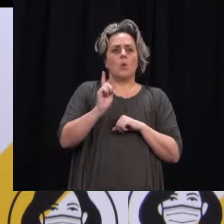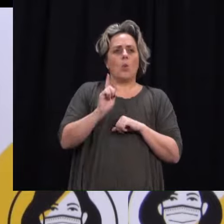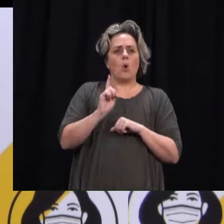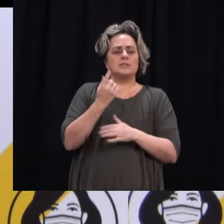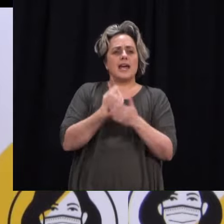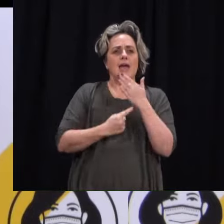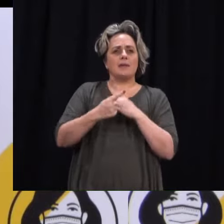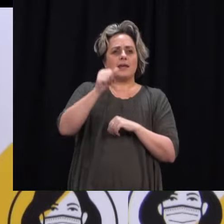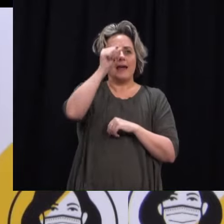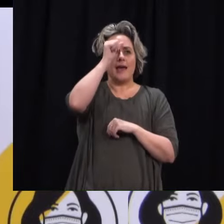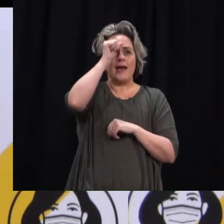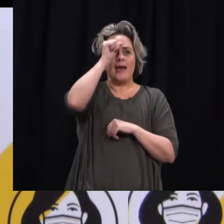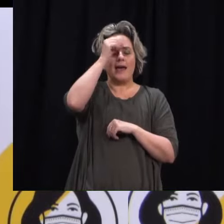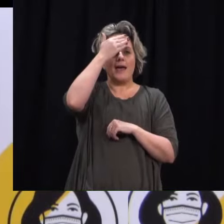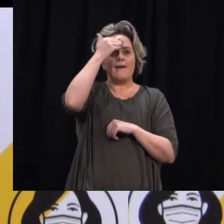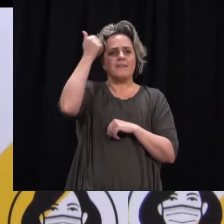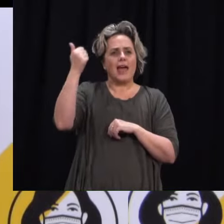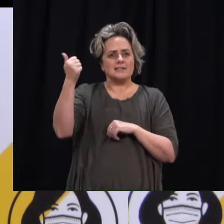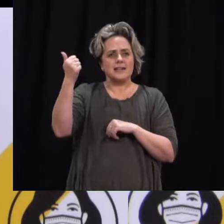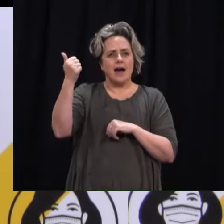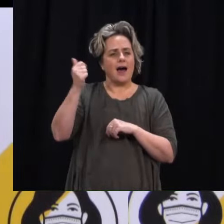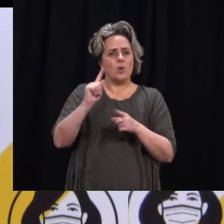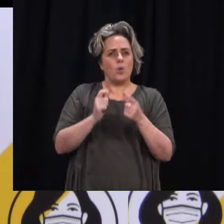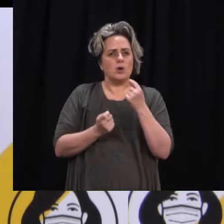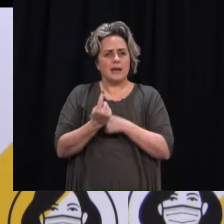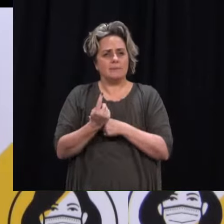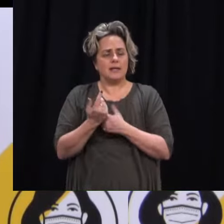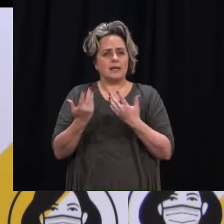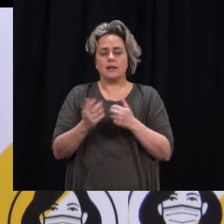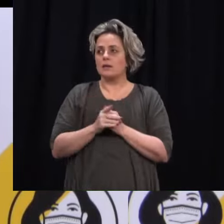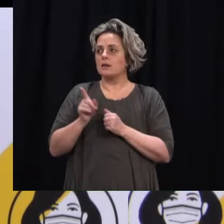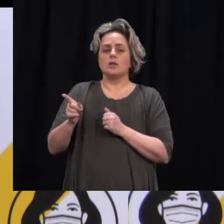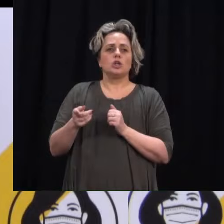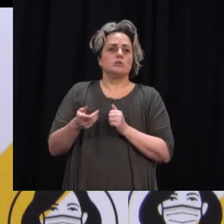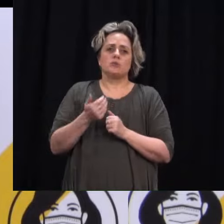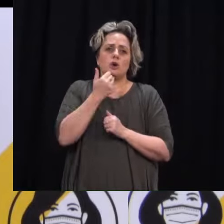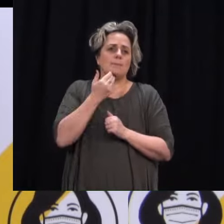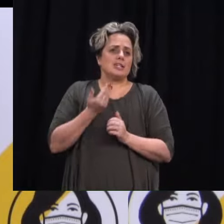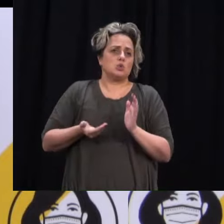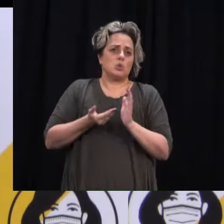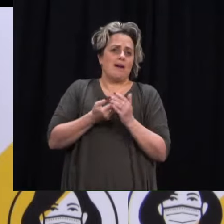That's correct Last question. Can I please get the latest